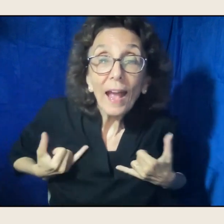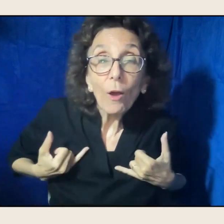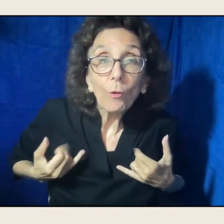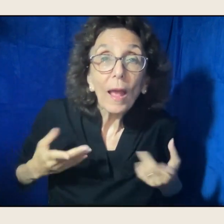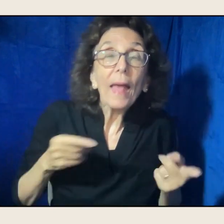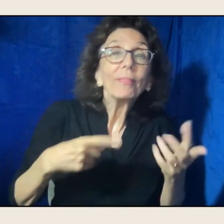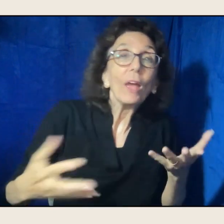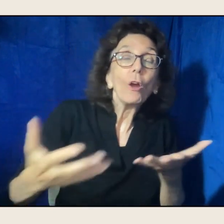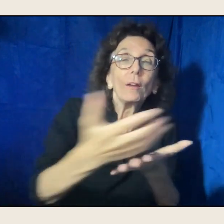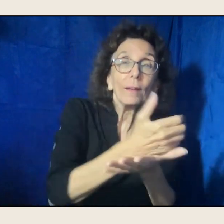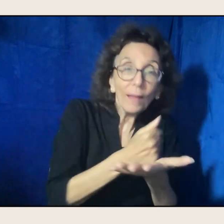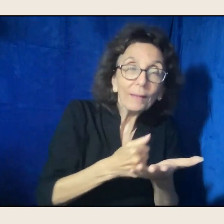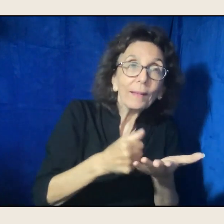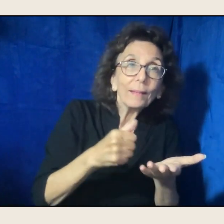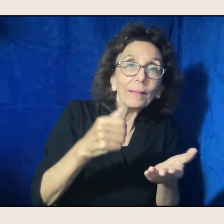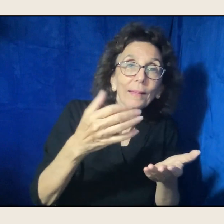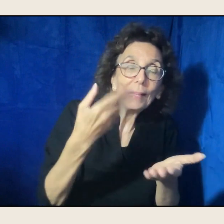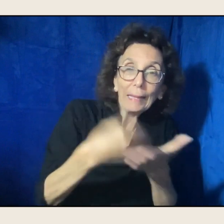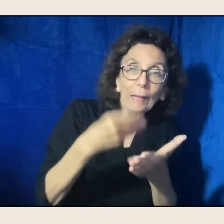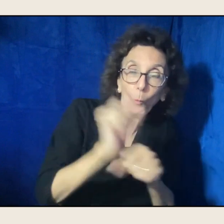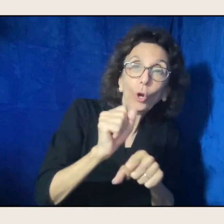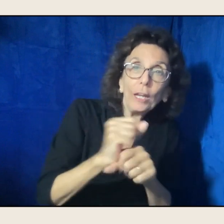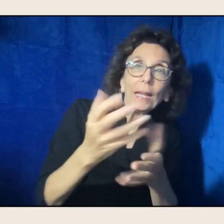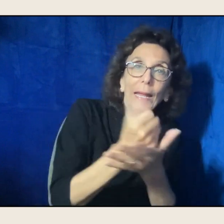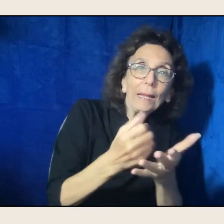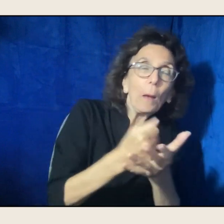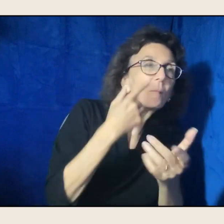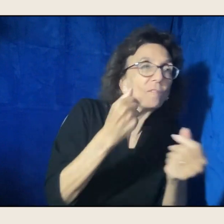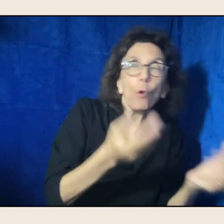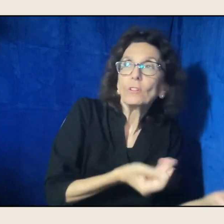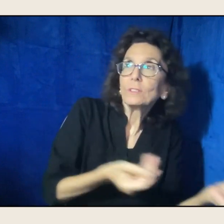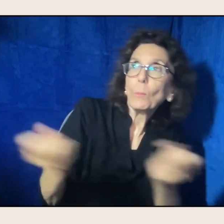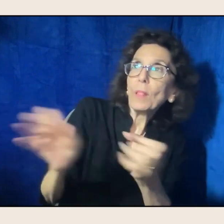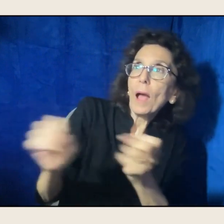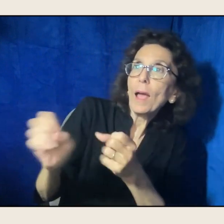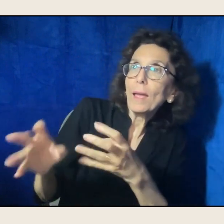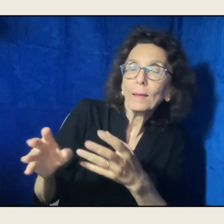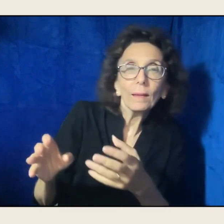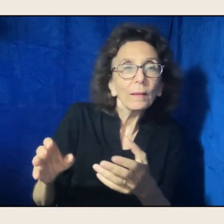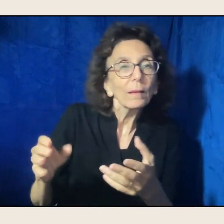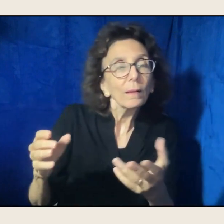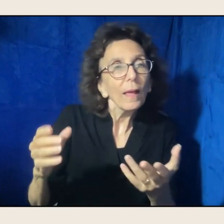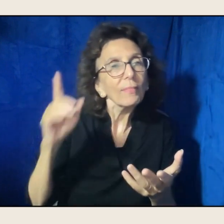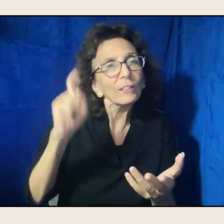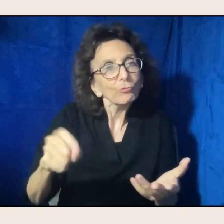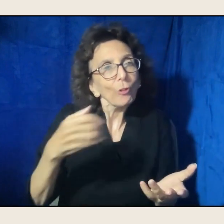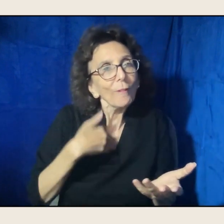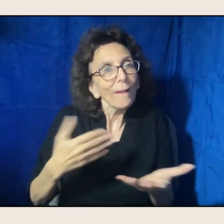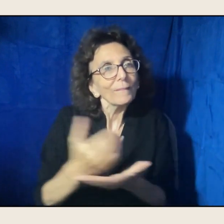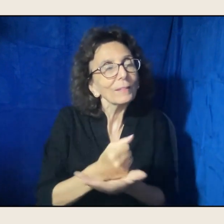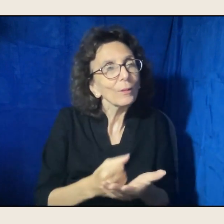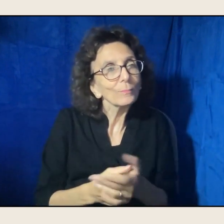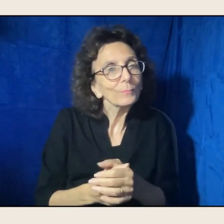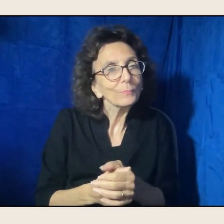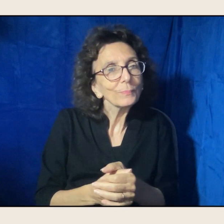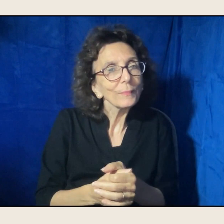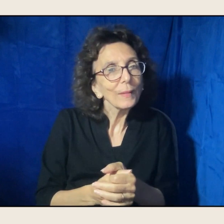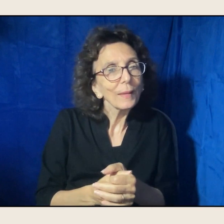So it's not always the outcome of one massive issue, but it's how you can connect things